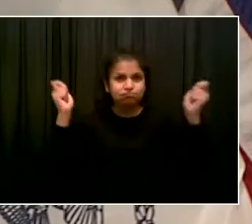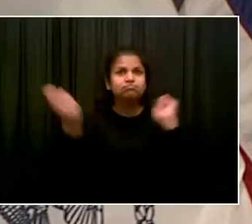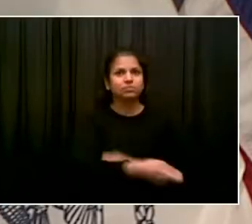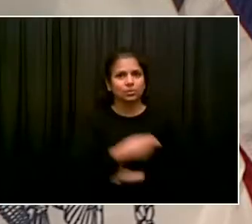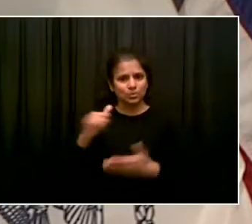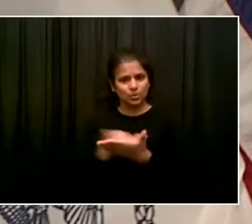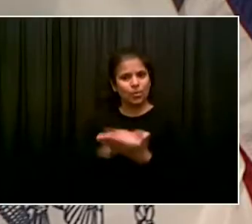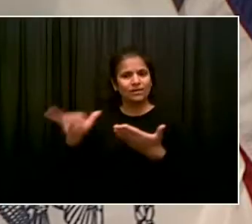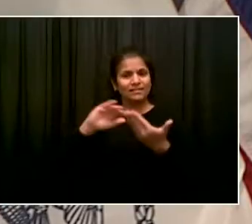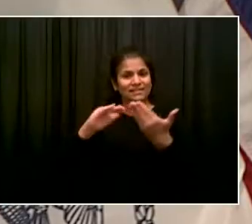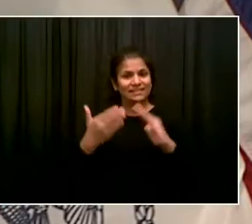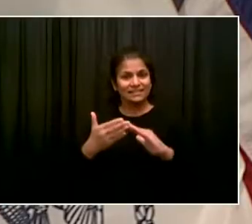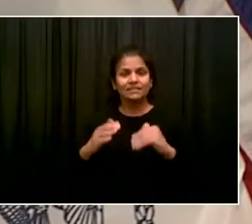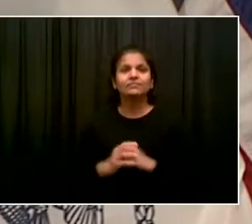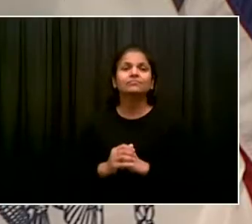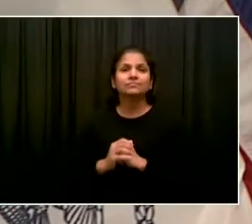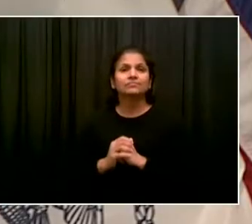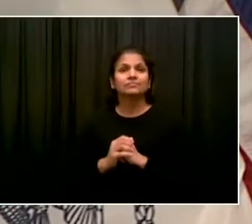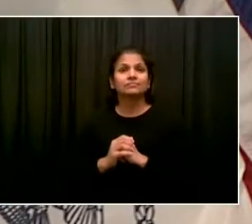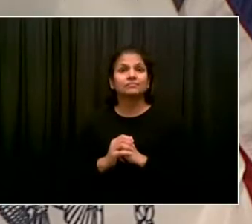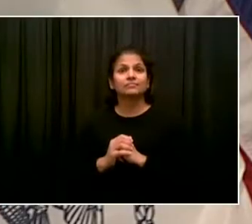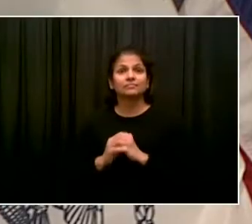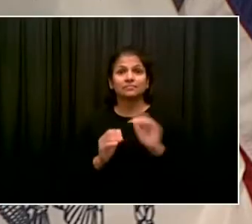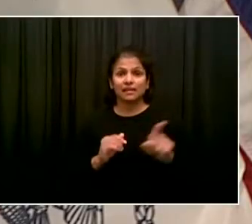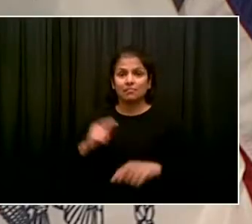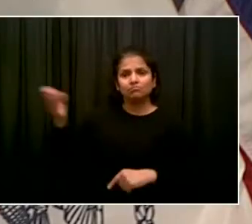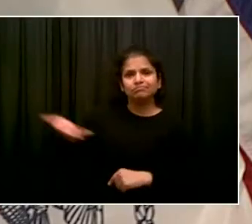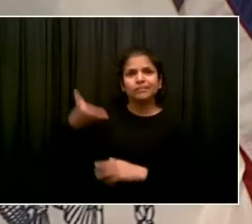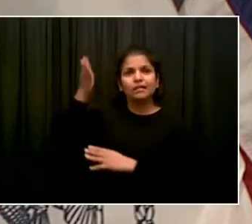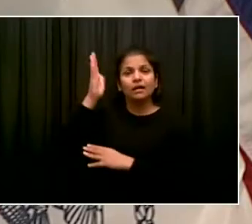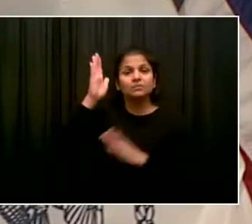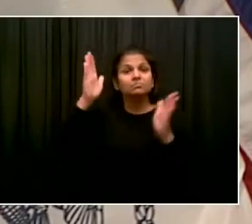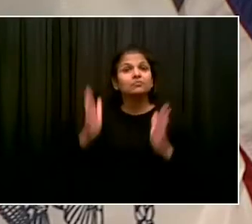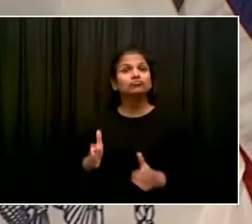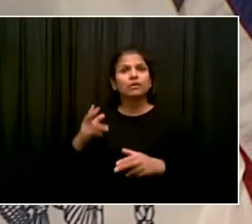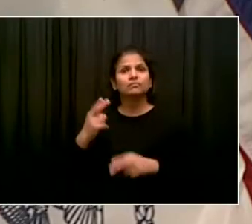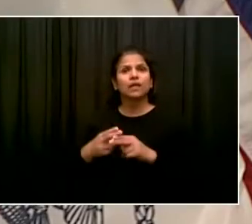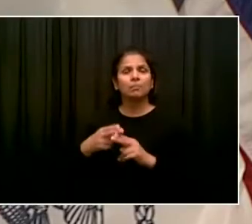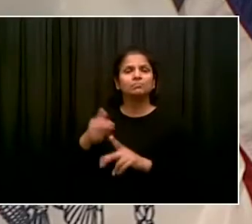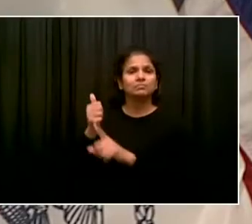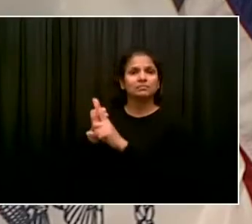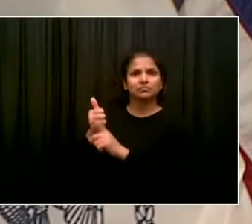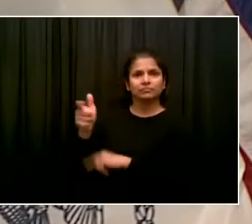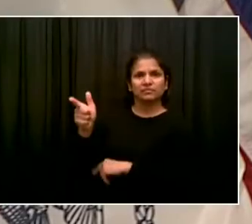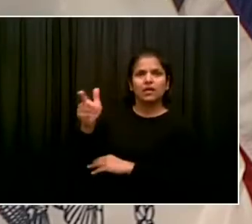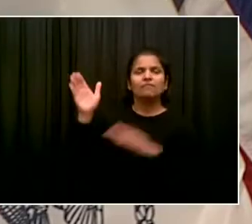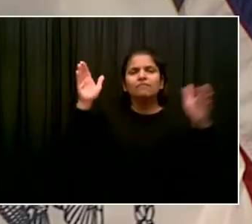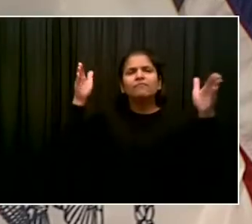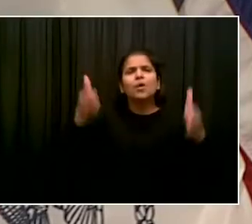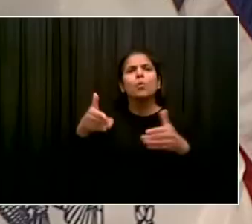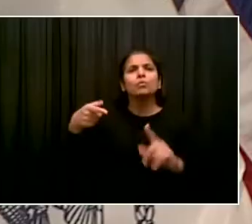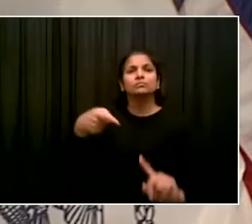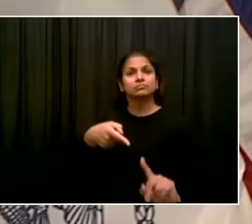AROUND WE ARE JUST AT THE BEGINNING WHAT COULD BE A REVOLUTION IN HOW WE MOVE THINGS AROUND THE CITY AND HOW WE LIVE IN THE READY. I WANT YOU TO